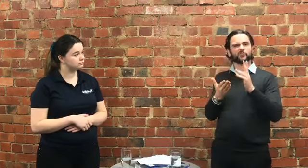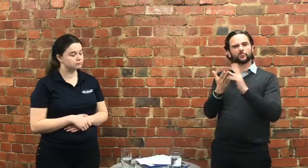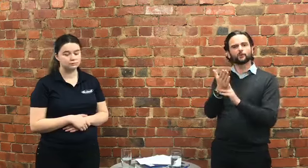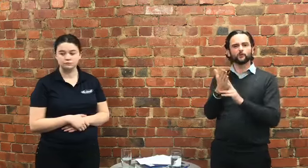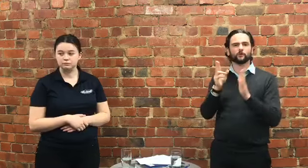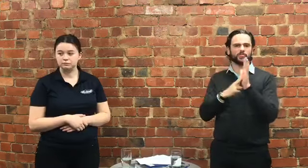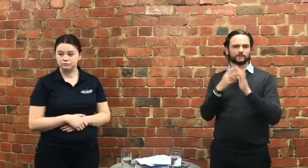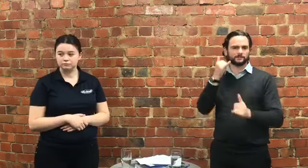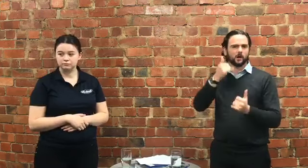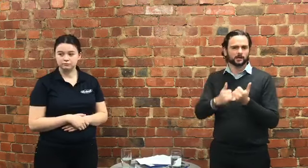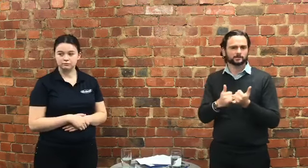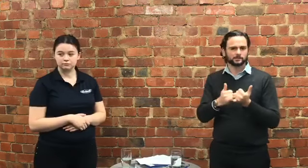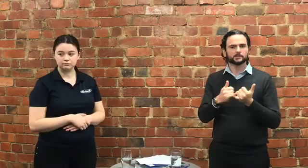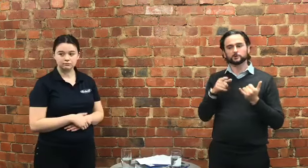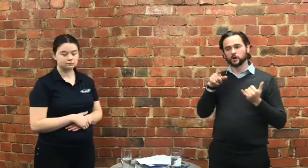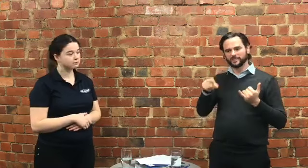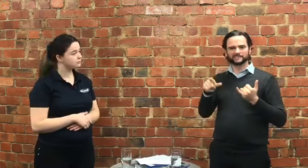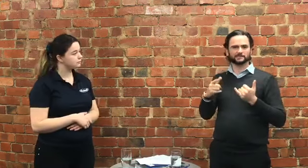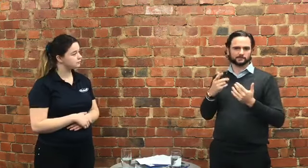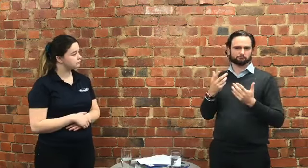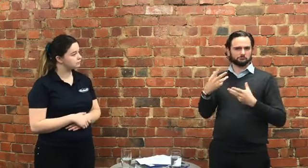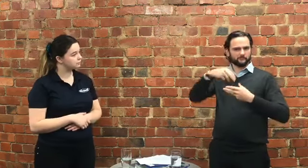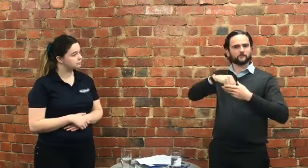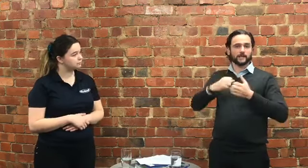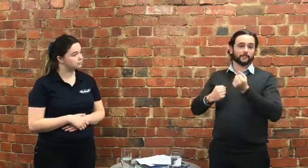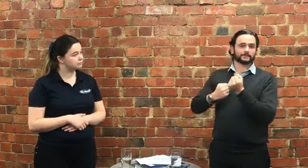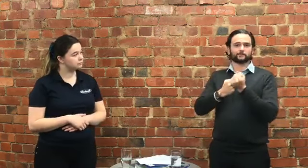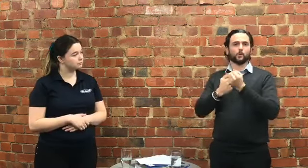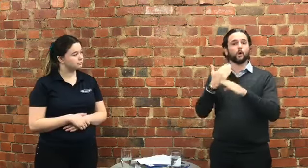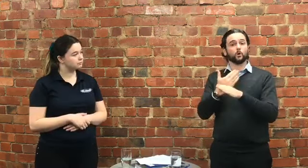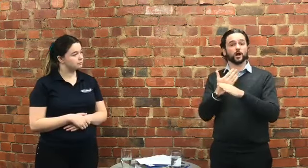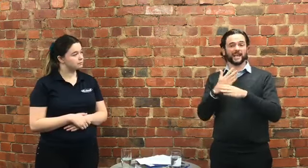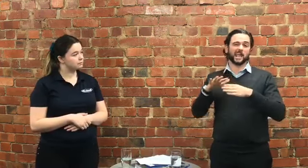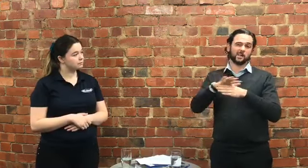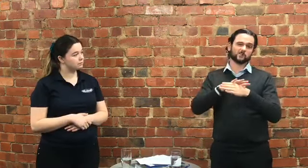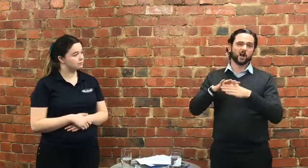So, there's different types of mentoring that can be provided through the NDIS.